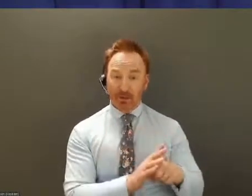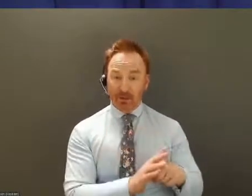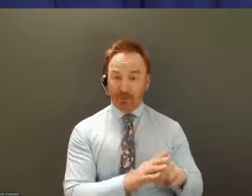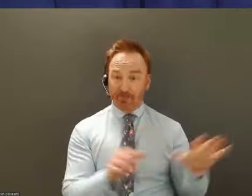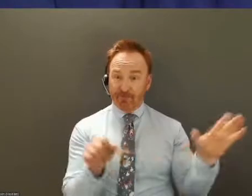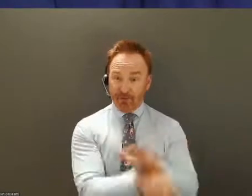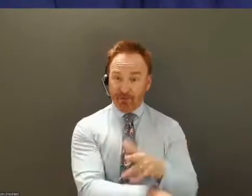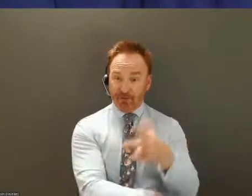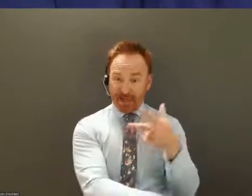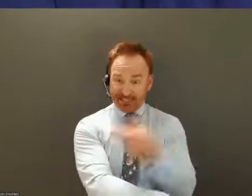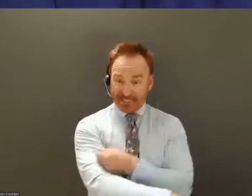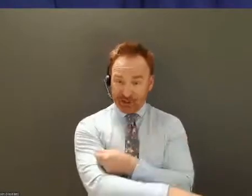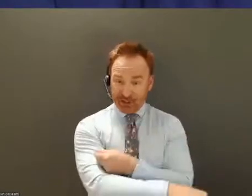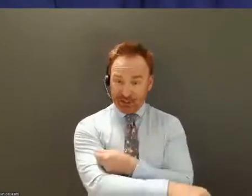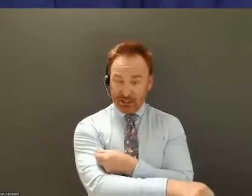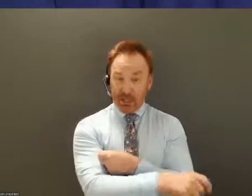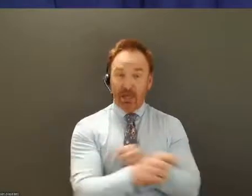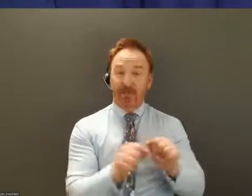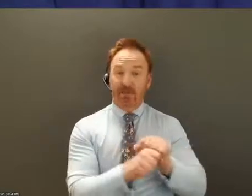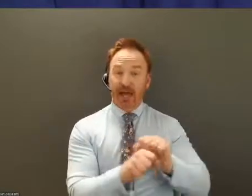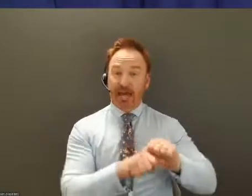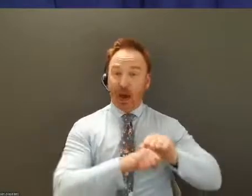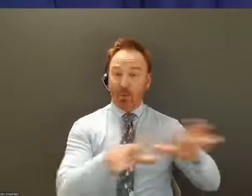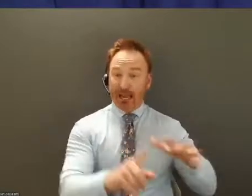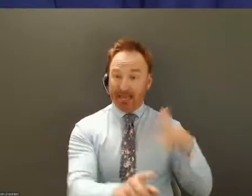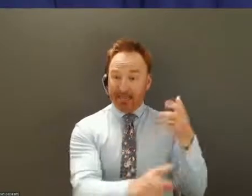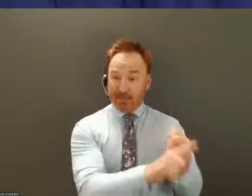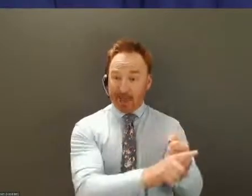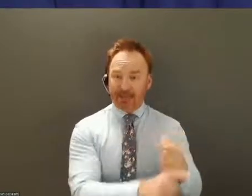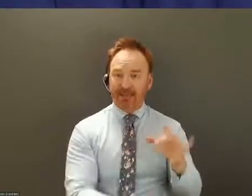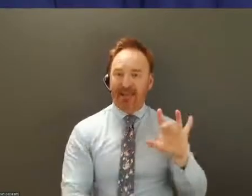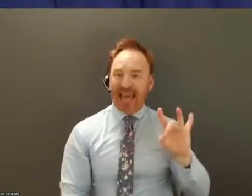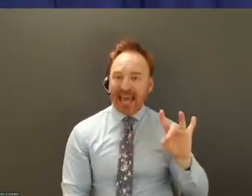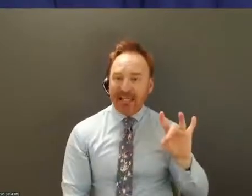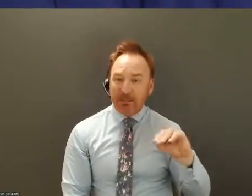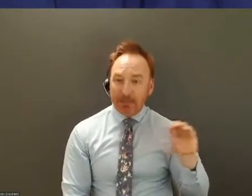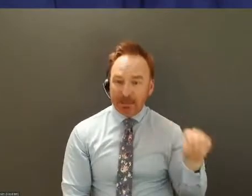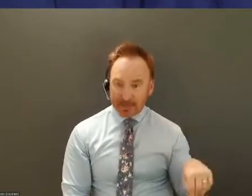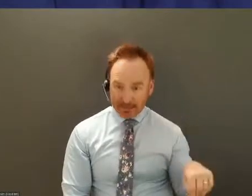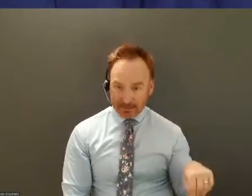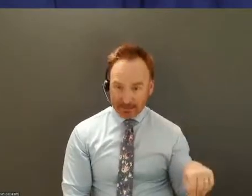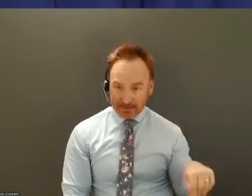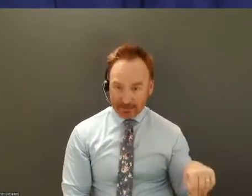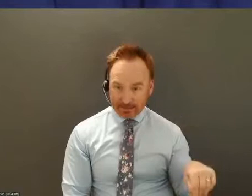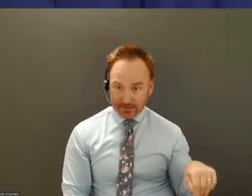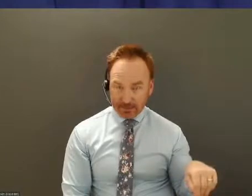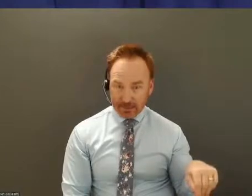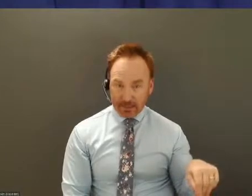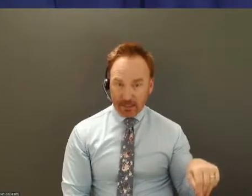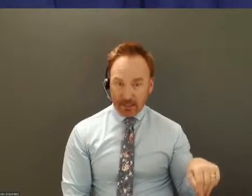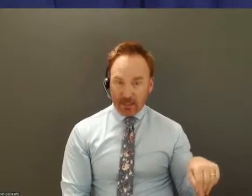territory this outbreak as a harsh reminder as we follow --